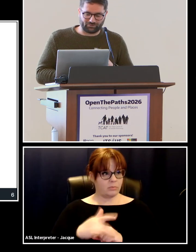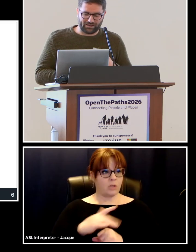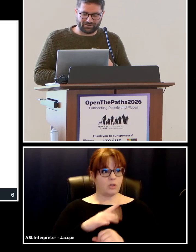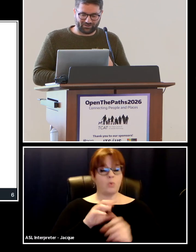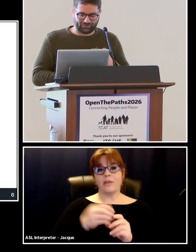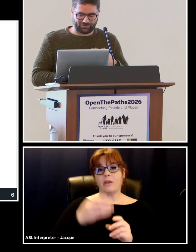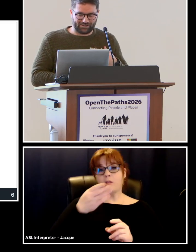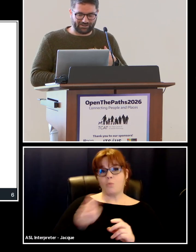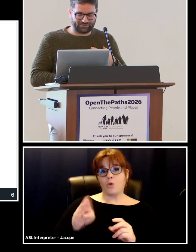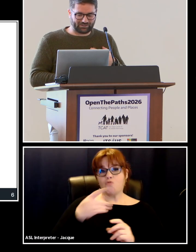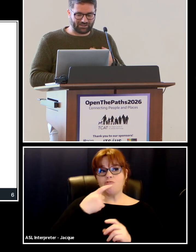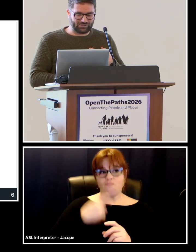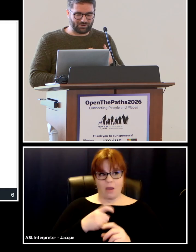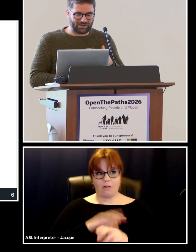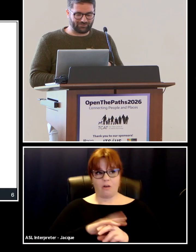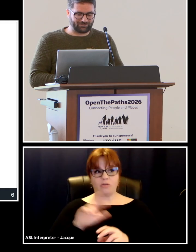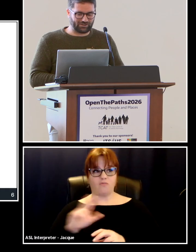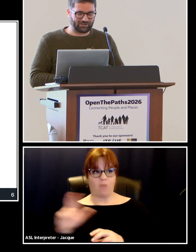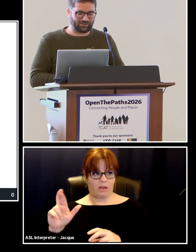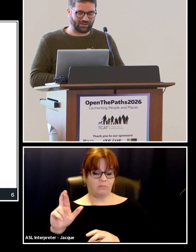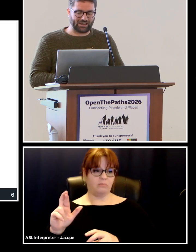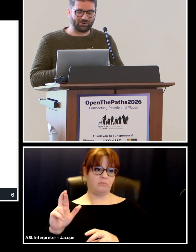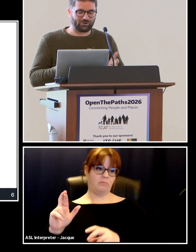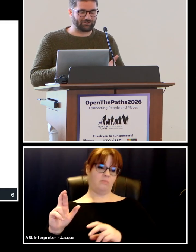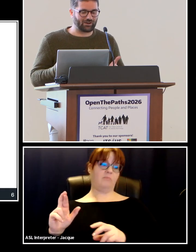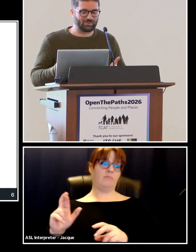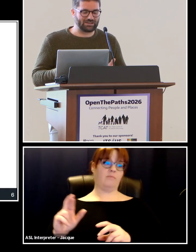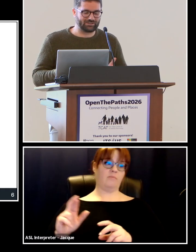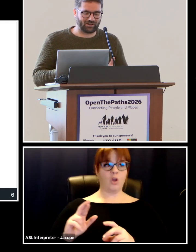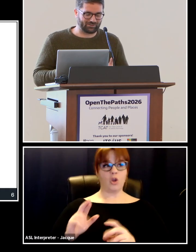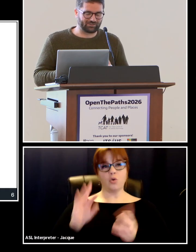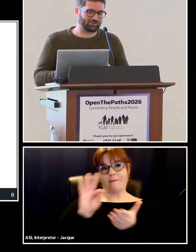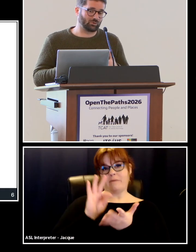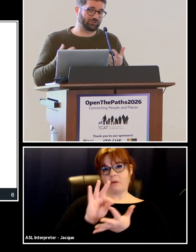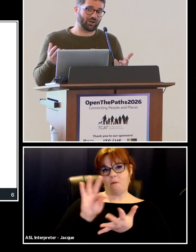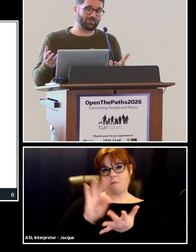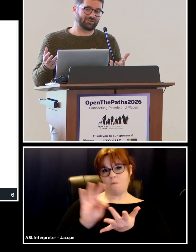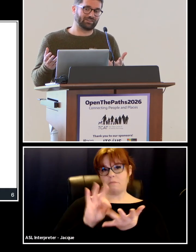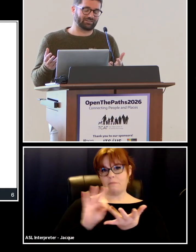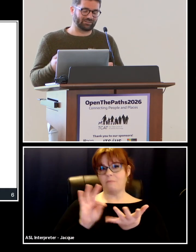the red on the right hand side you have a count of how many dots or jobs in this